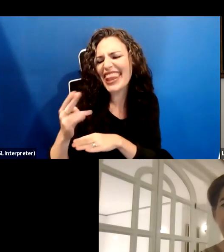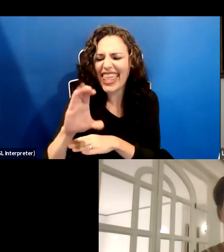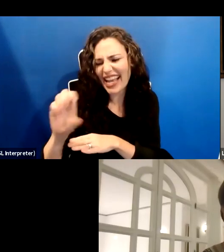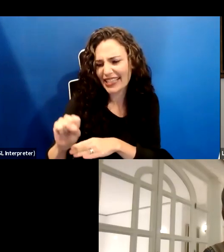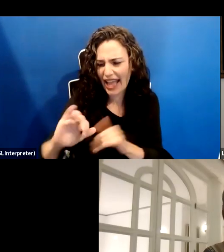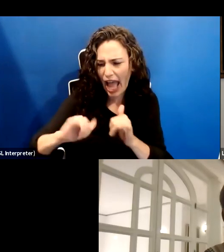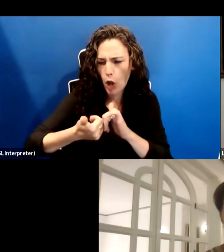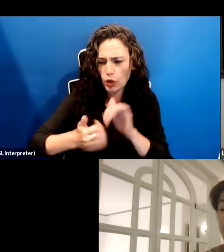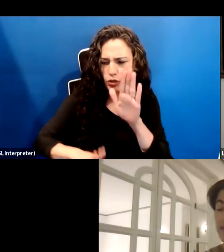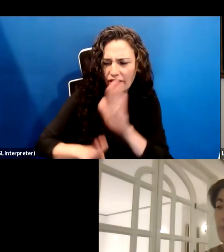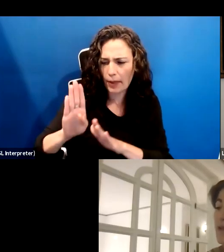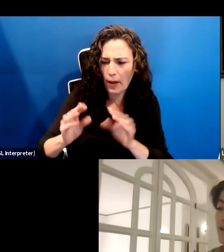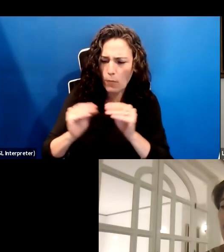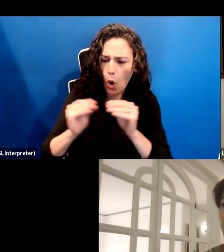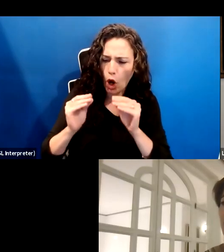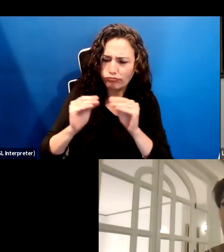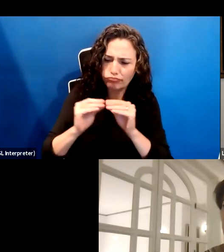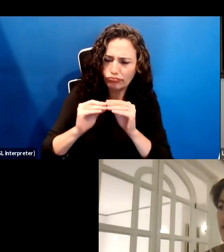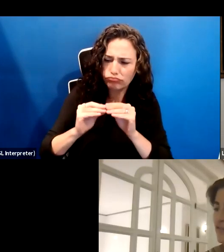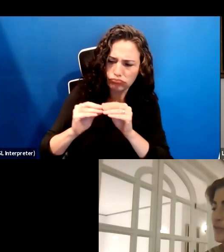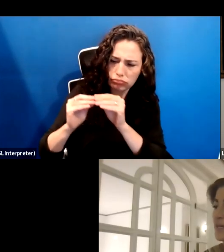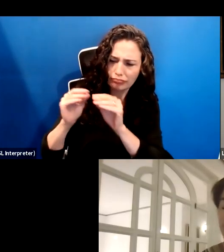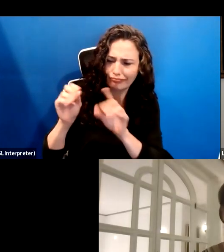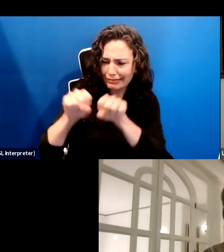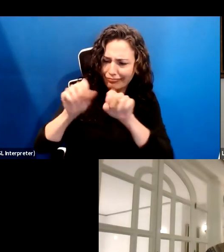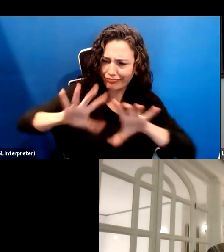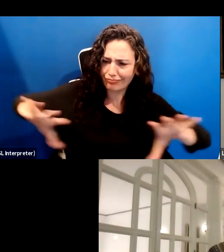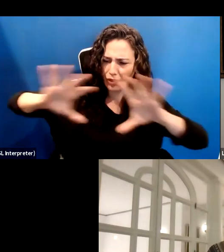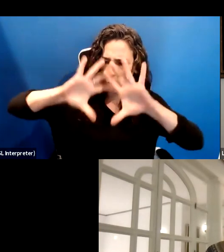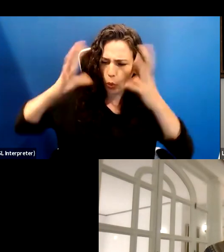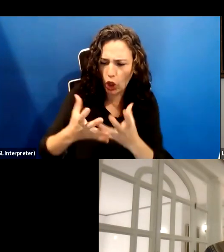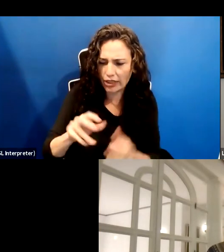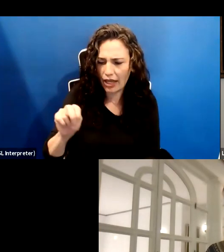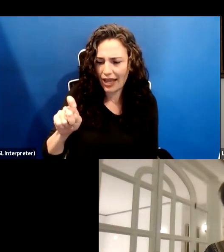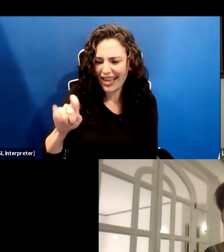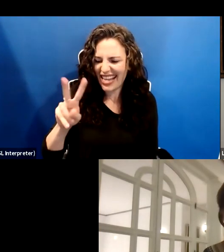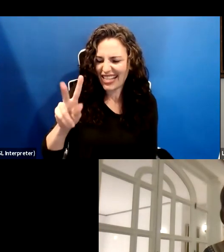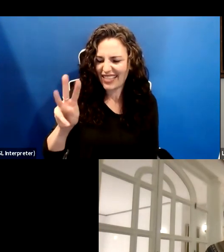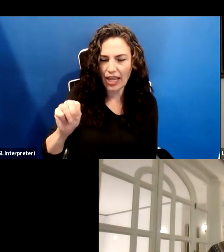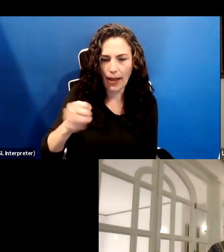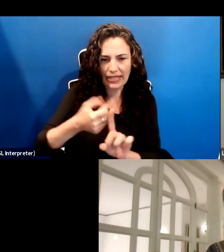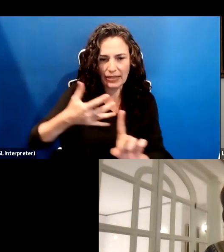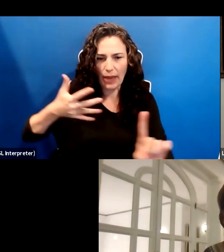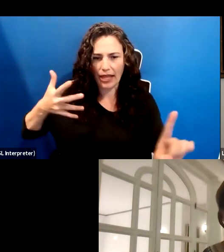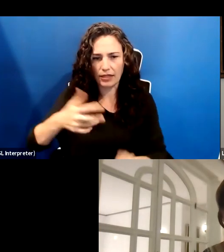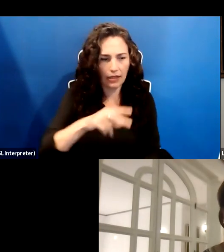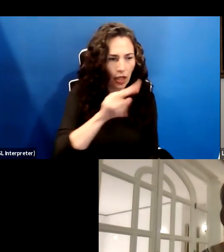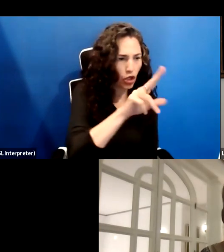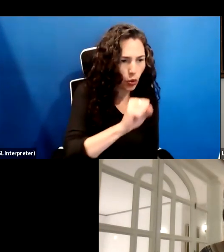and how NXIVM had expanded across the world into places like from the States, to Mexico, to London, to Canada.